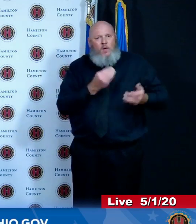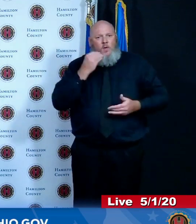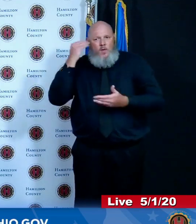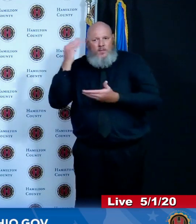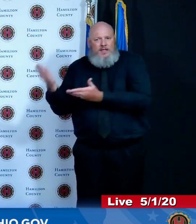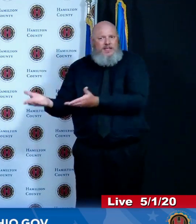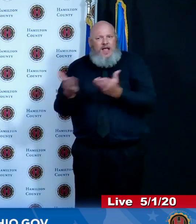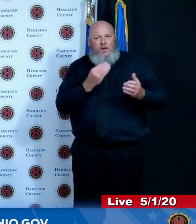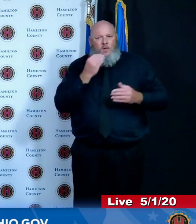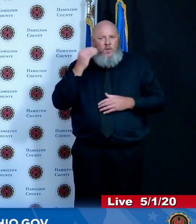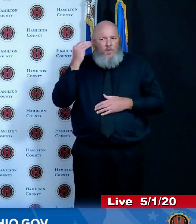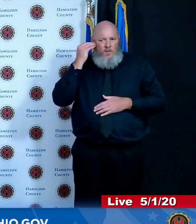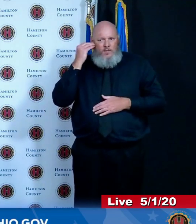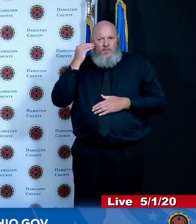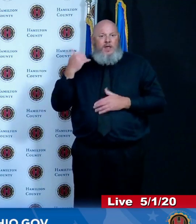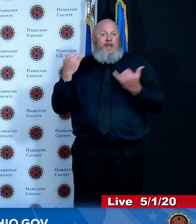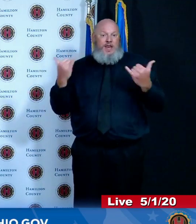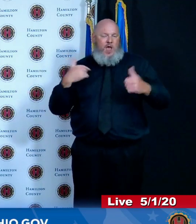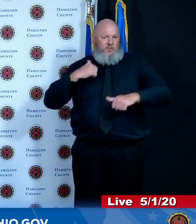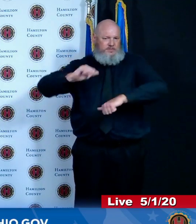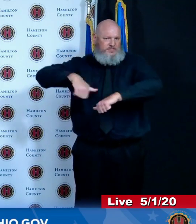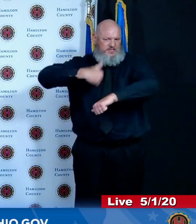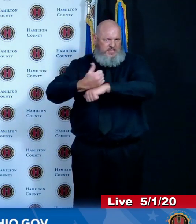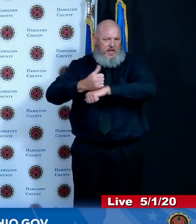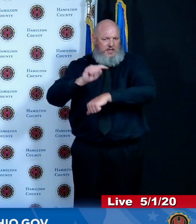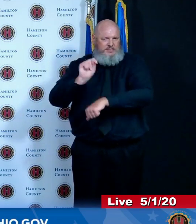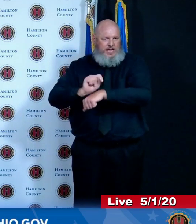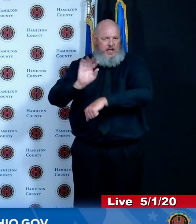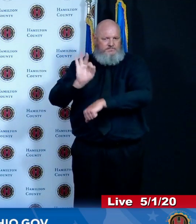the Governor and Director of Health to figure out ways to do that safely but at